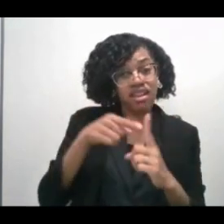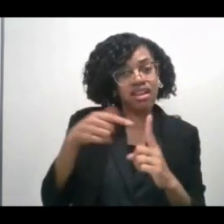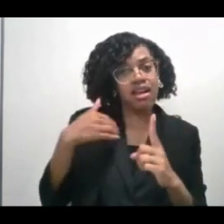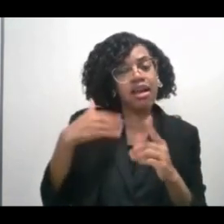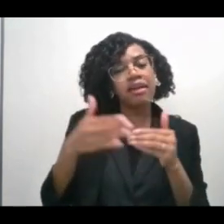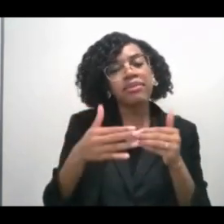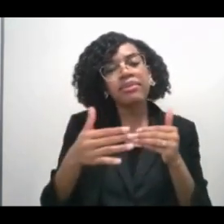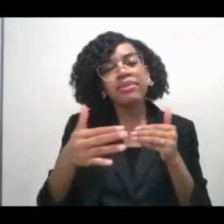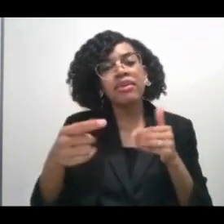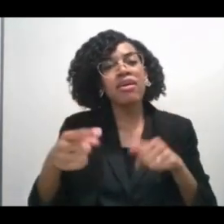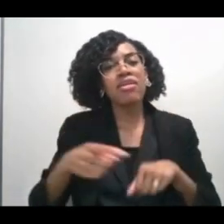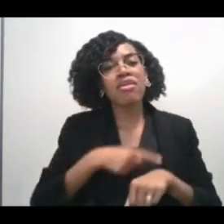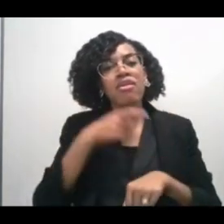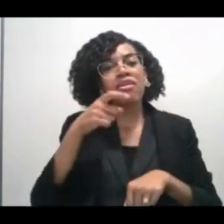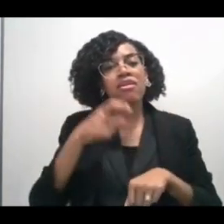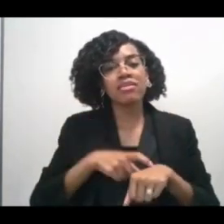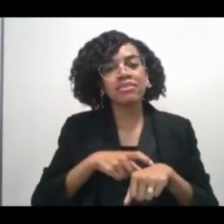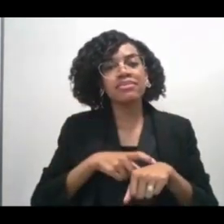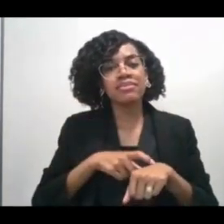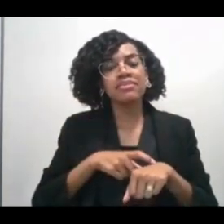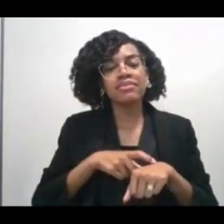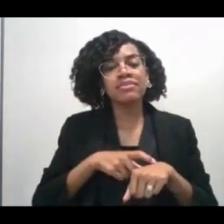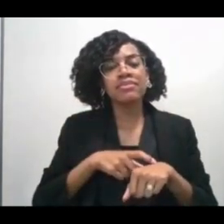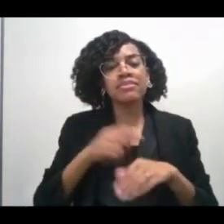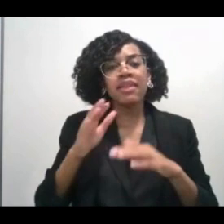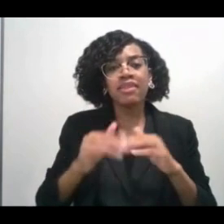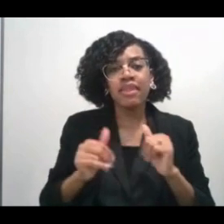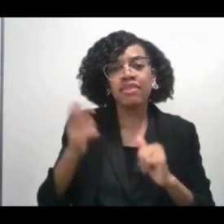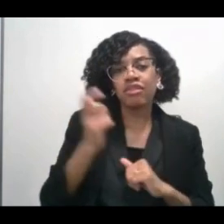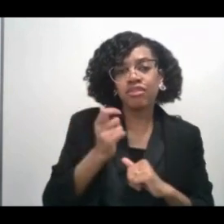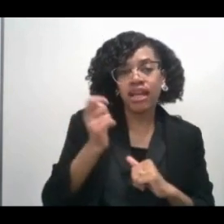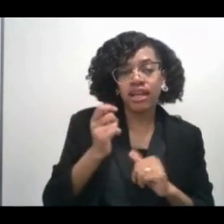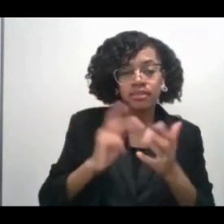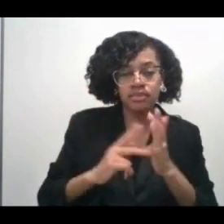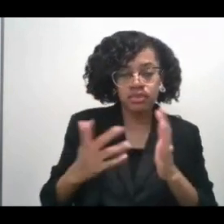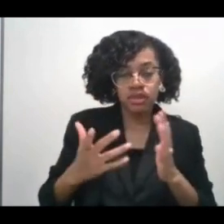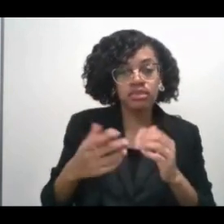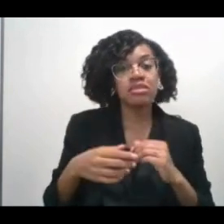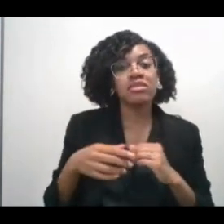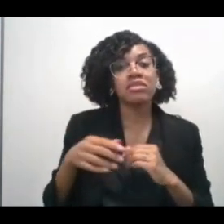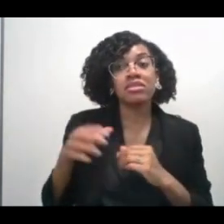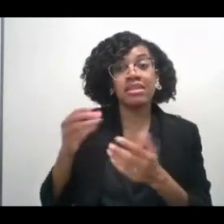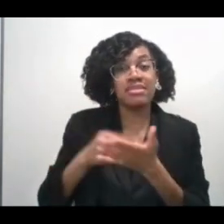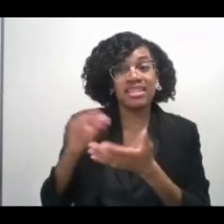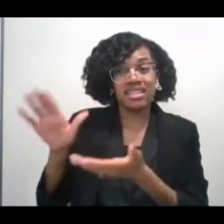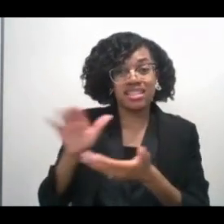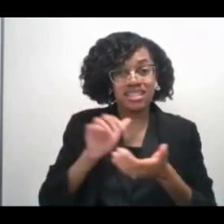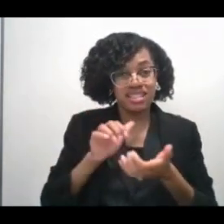of performance of this grant. That's a skill that's needed to